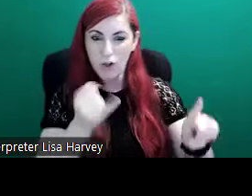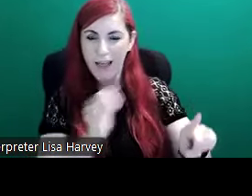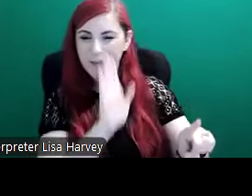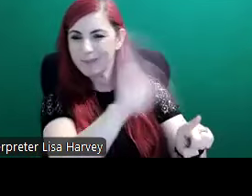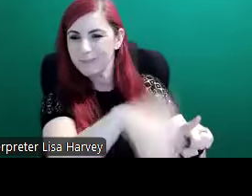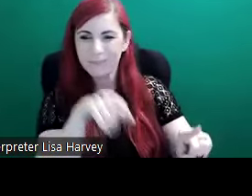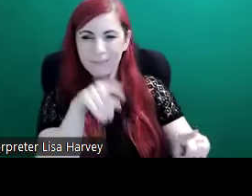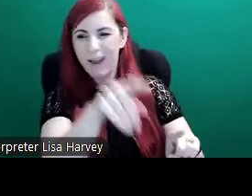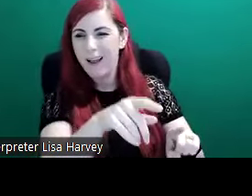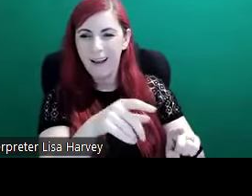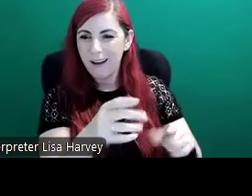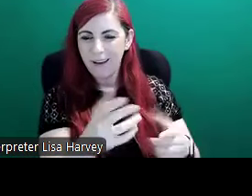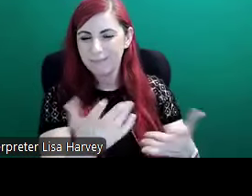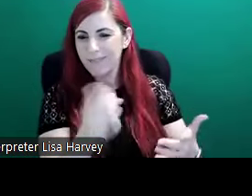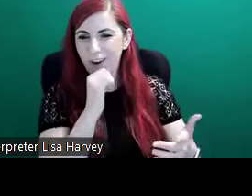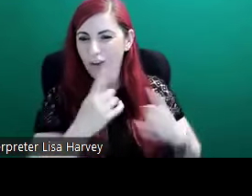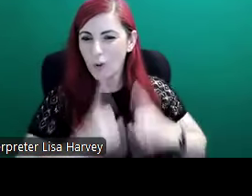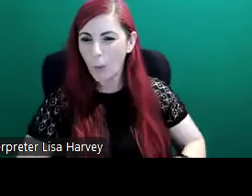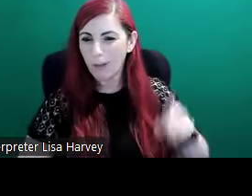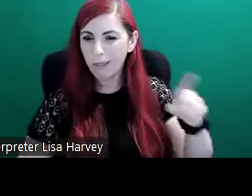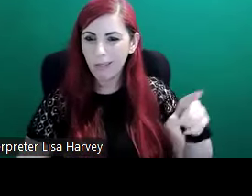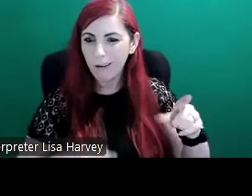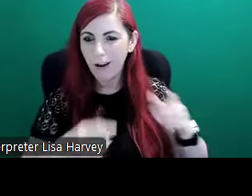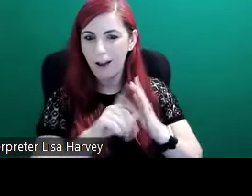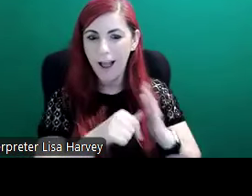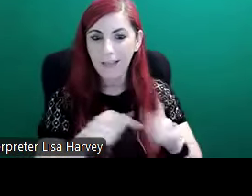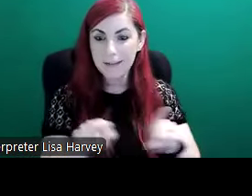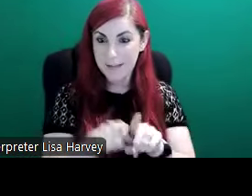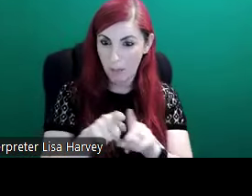and "sub human". And the critic with the Irish Times who declared them an insoluble